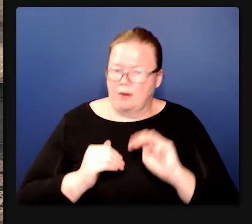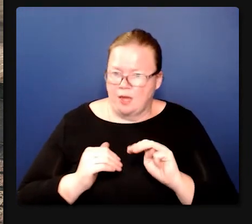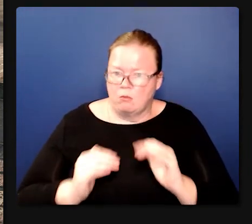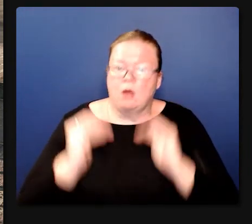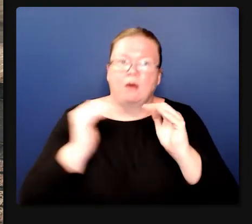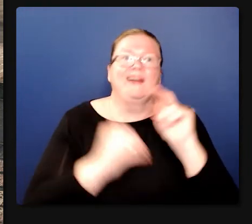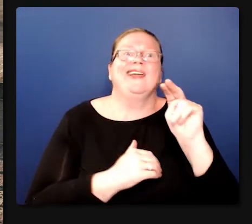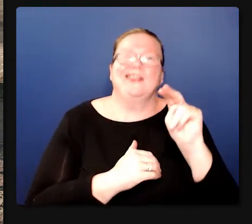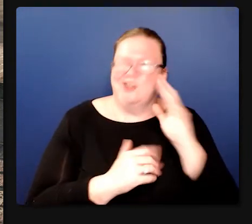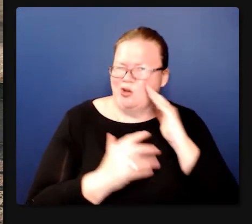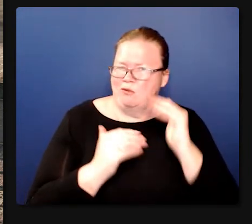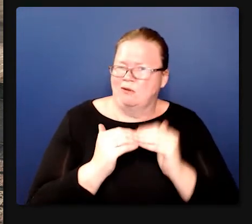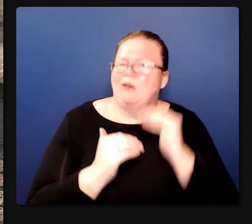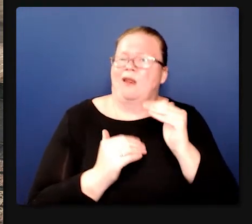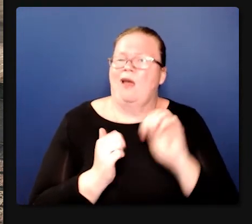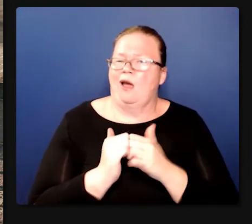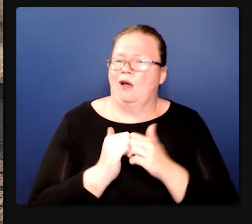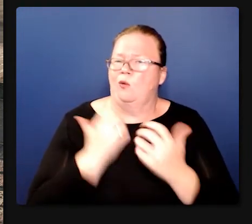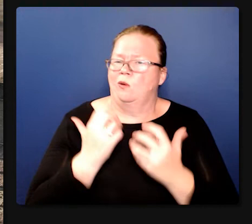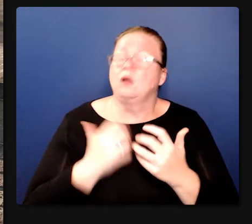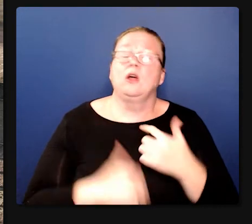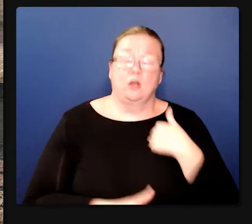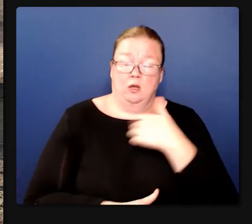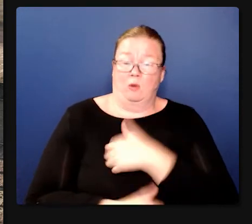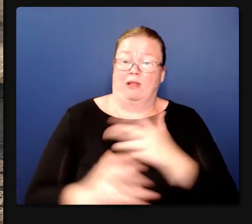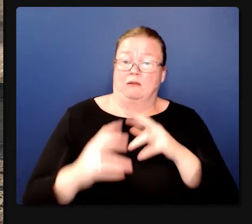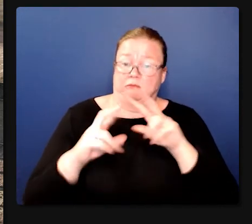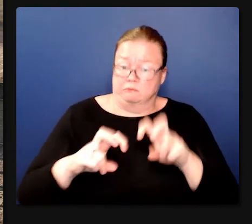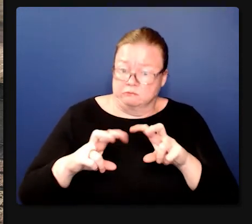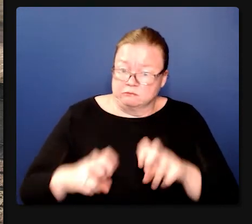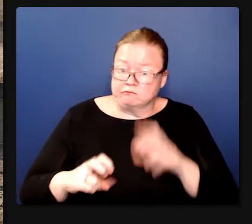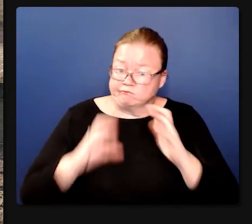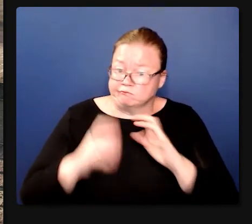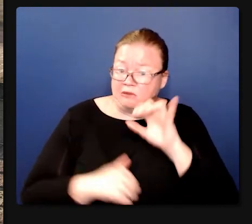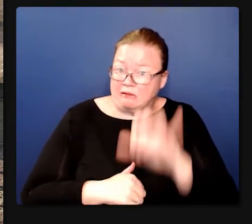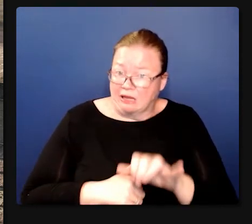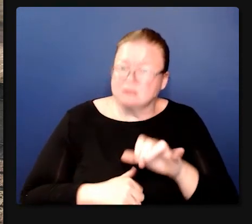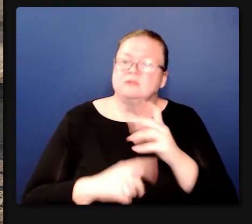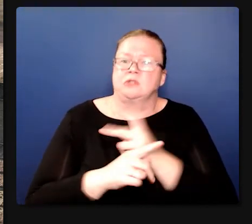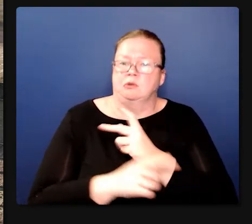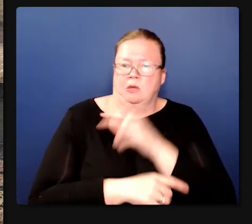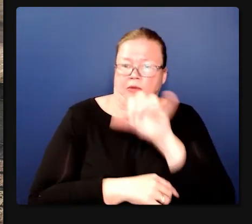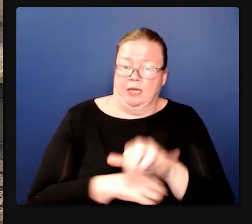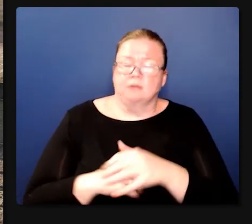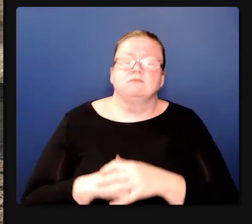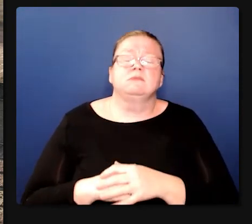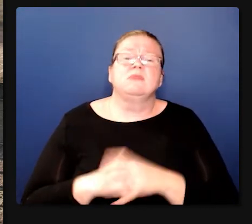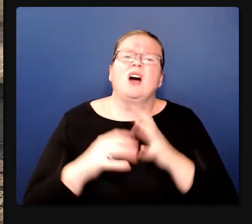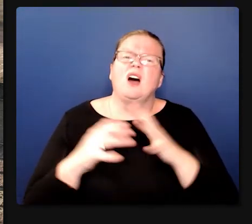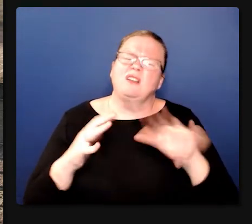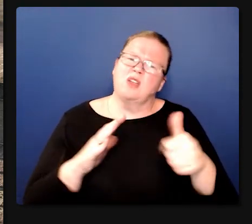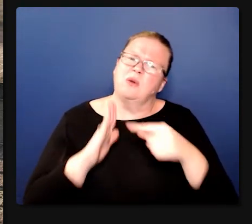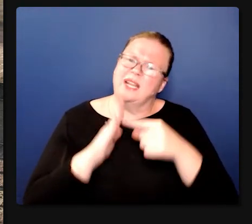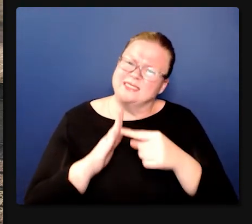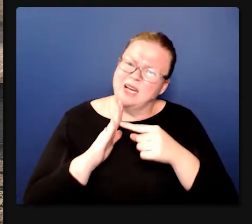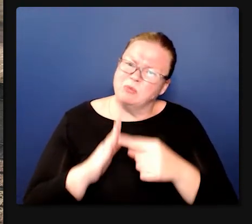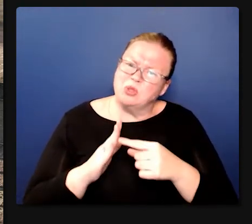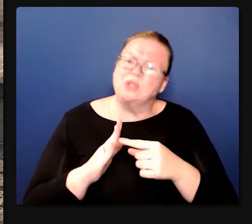and next steps. So we do a lot of analysis on that and we use telemetry data for that. Another example is click-through rates.